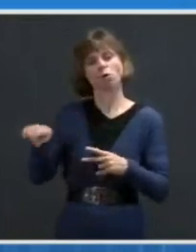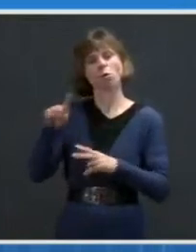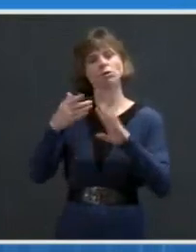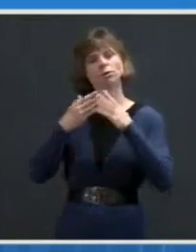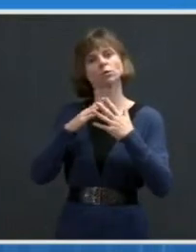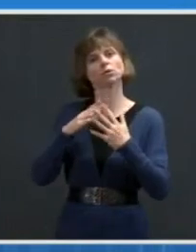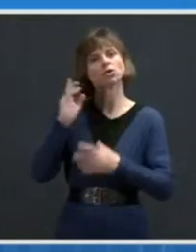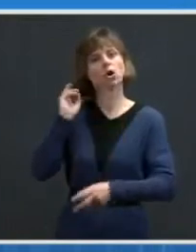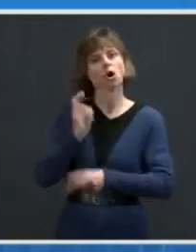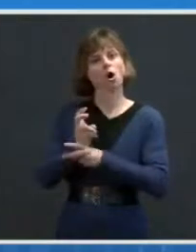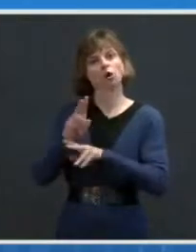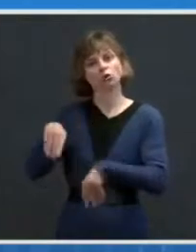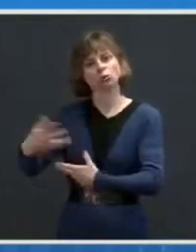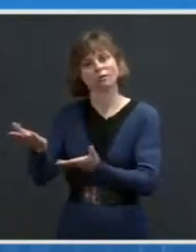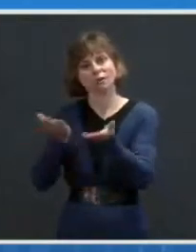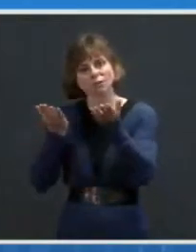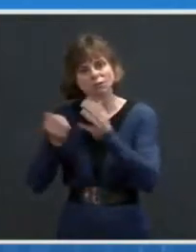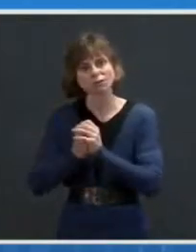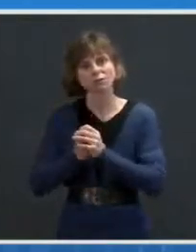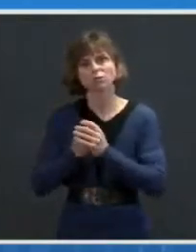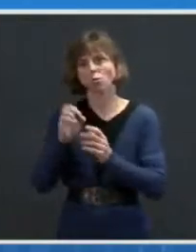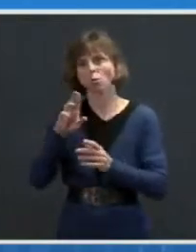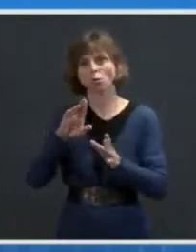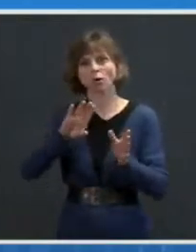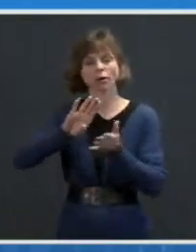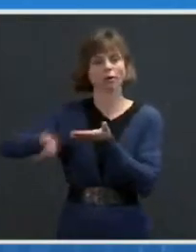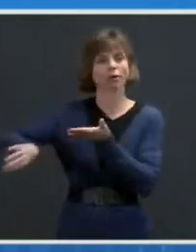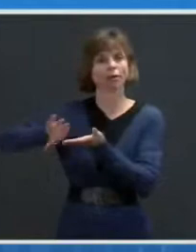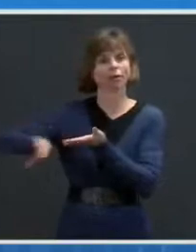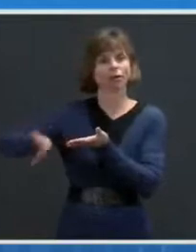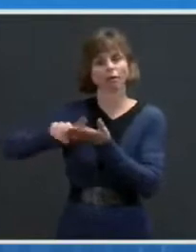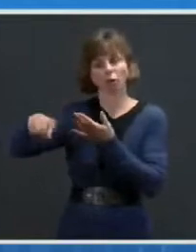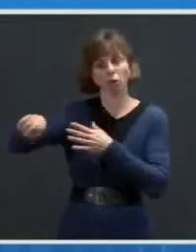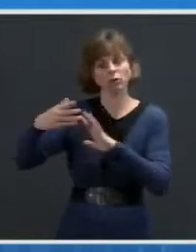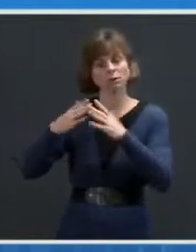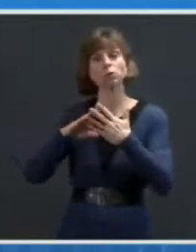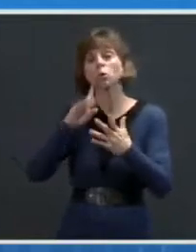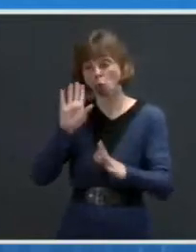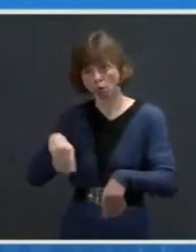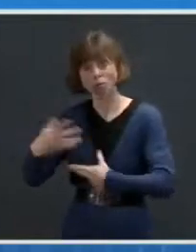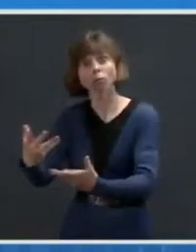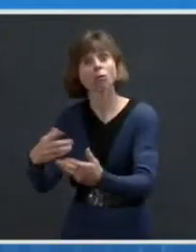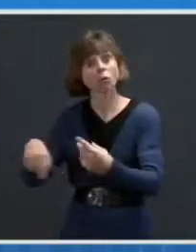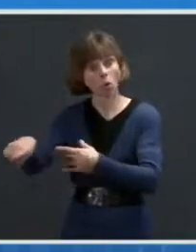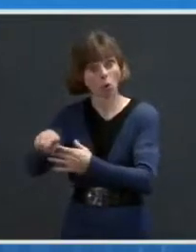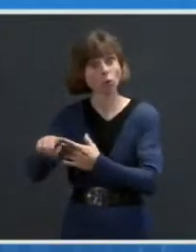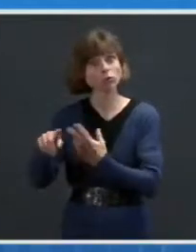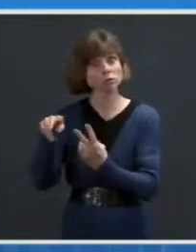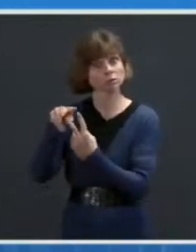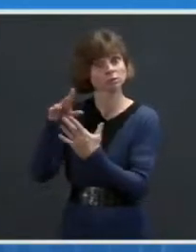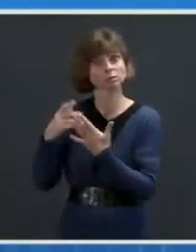OF THE JOHNSON & JOHNSON WILL MAKE IT THE GO TO VACCINE FOR